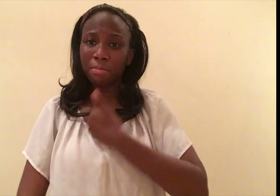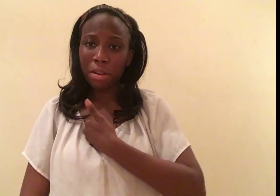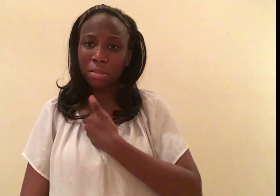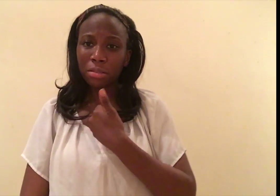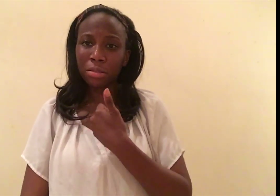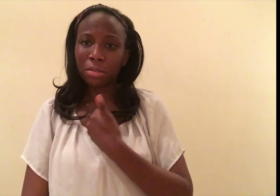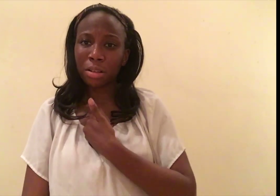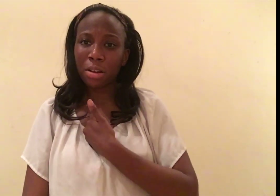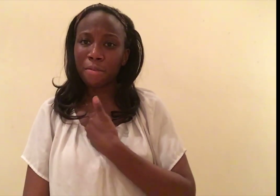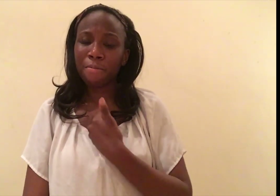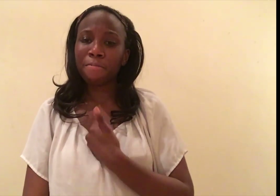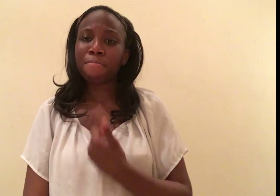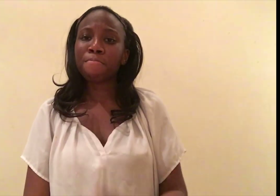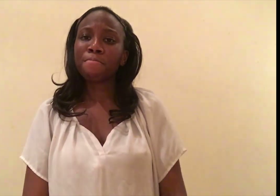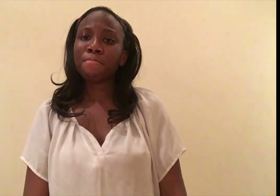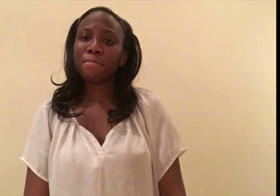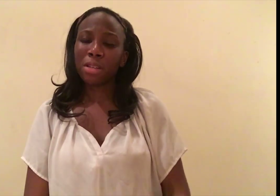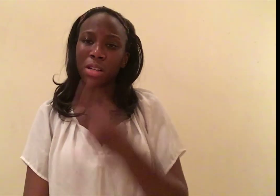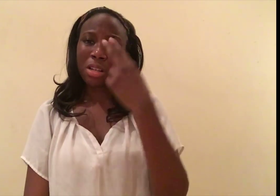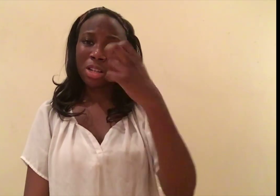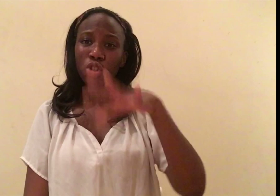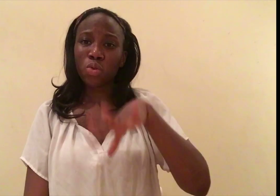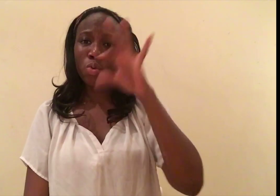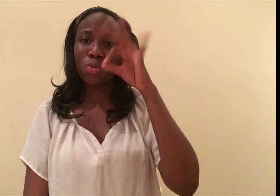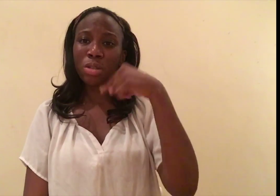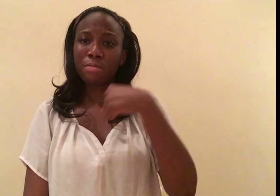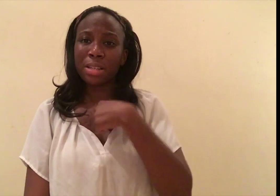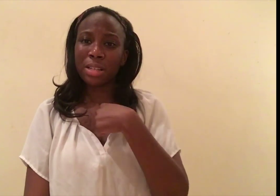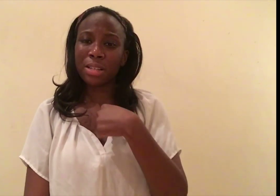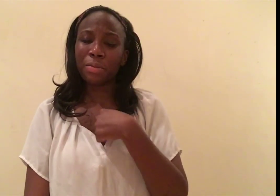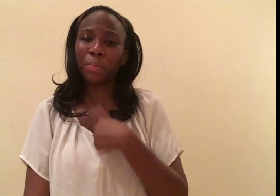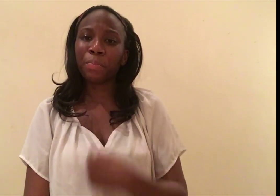myself, and he chose me.